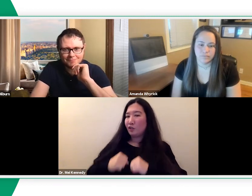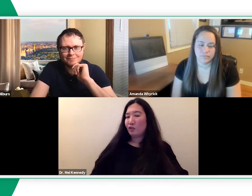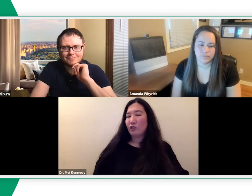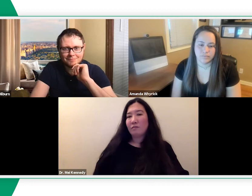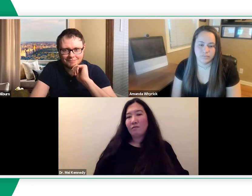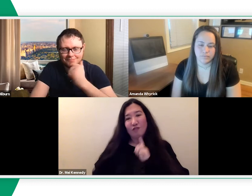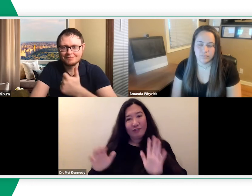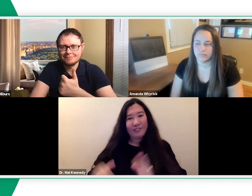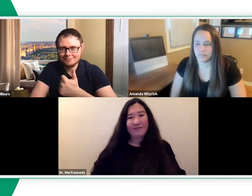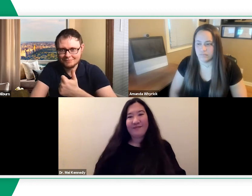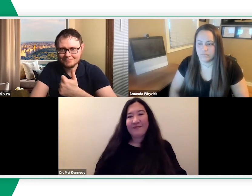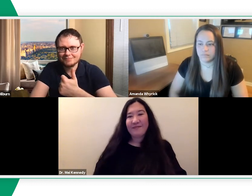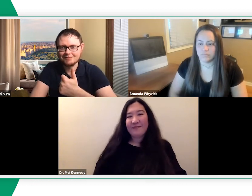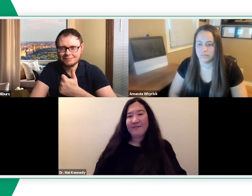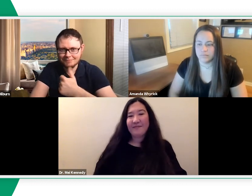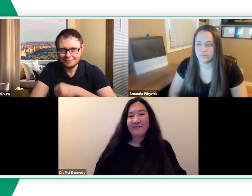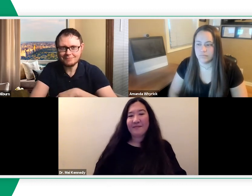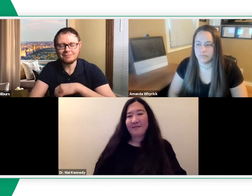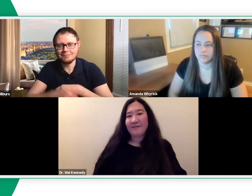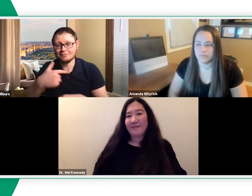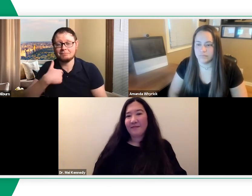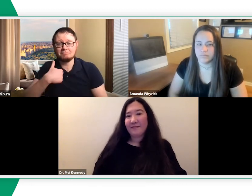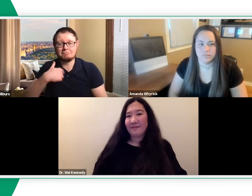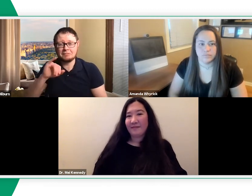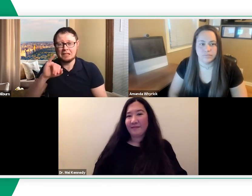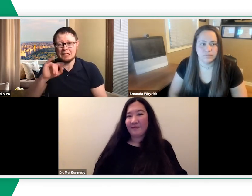how, you know, we can protect ourselves even as adults.